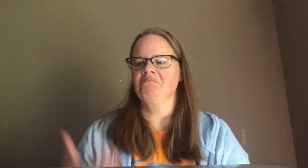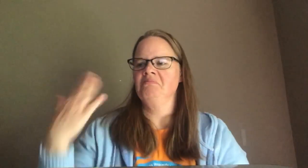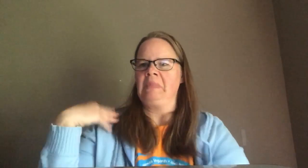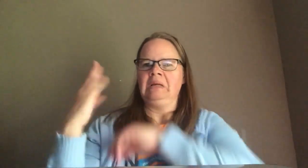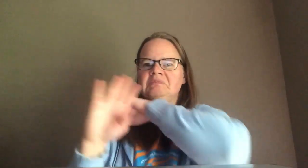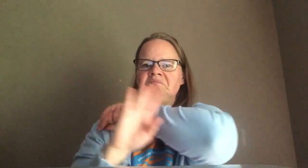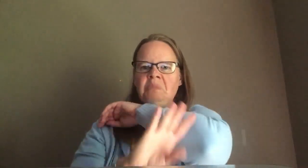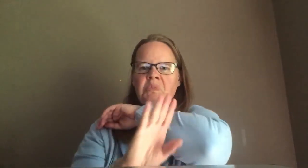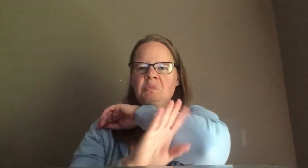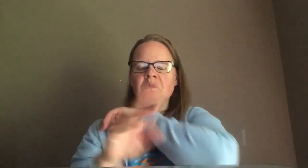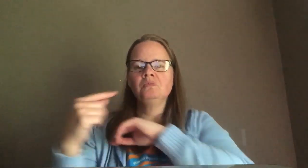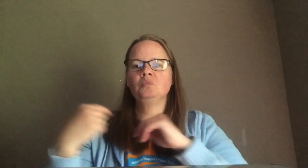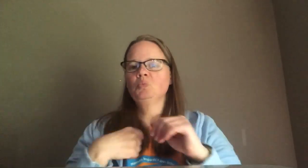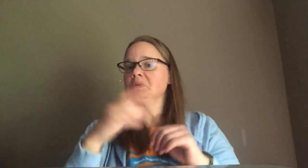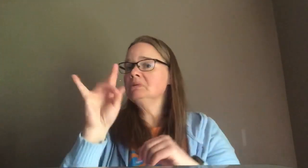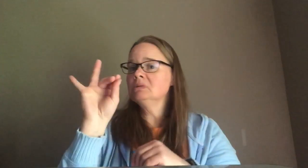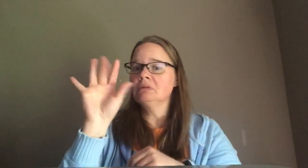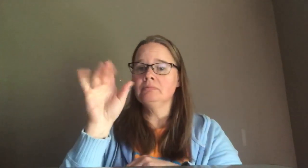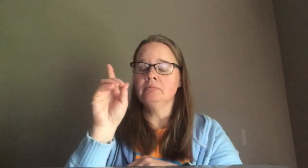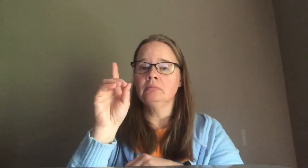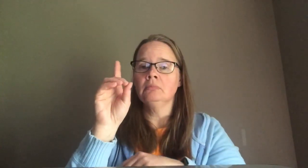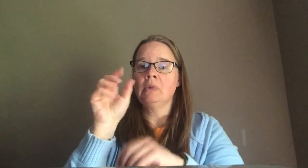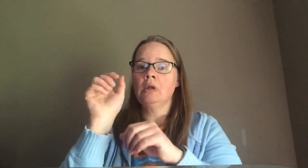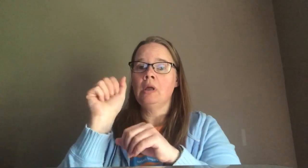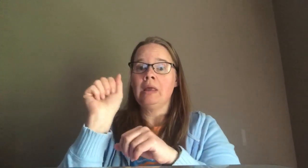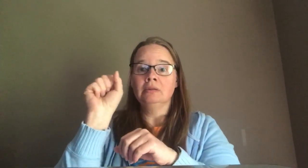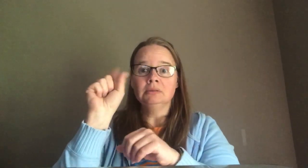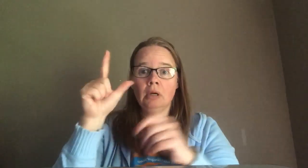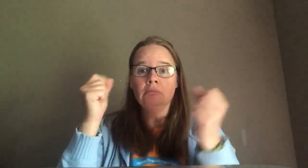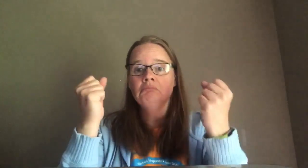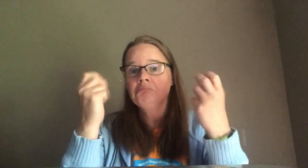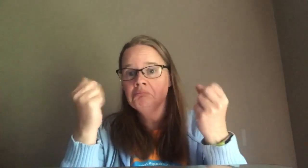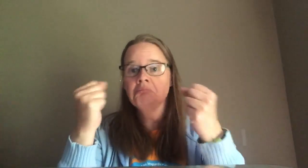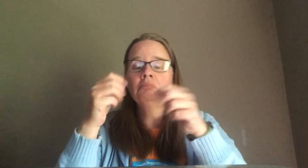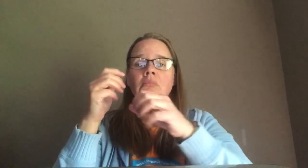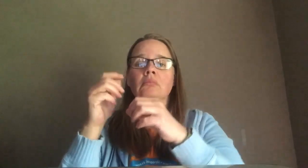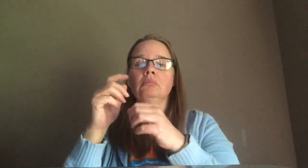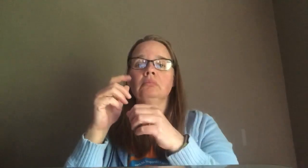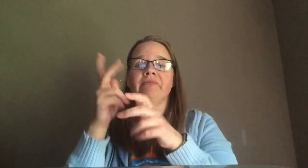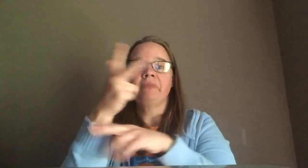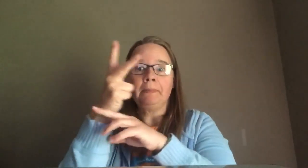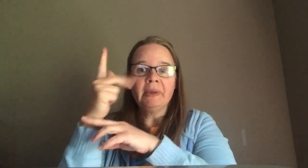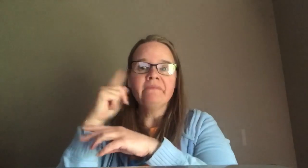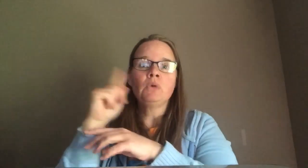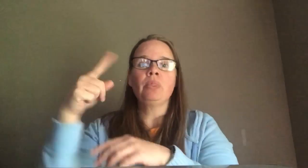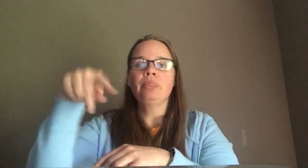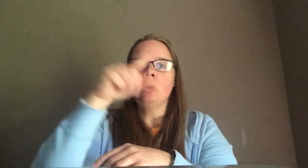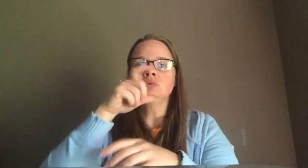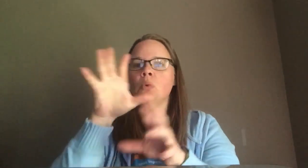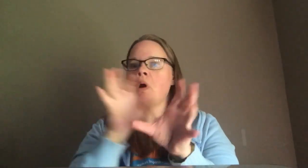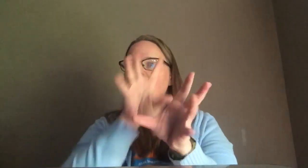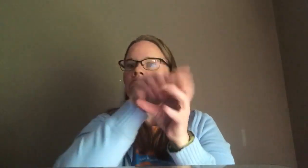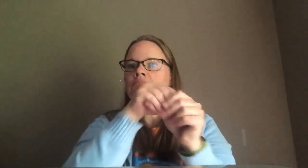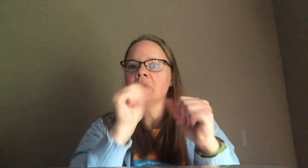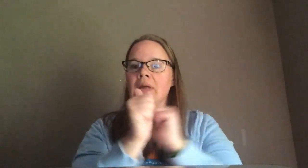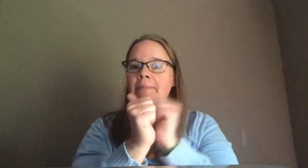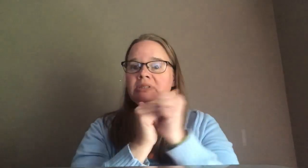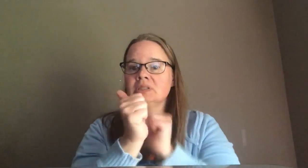In the Fall, we recorded students' ASL stories for those who wanted to be involved in the competition.